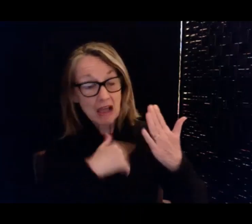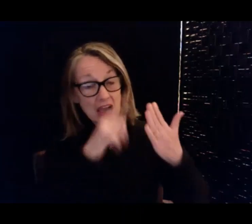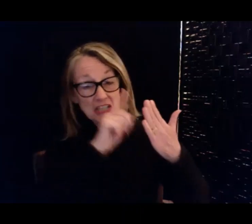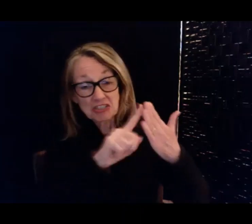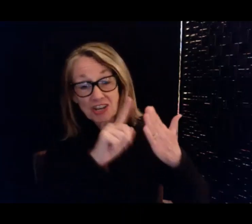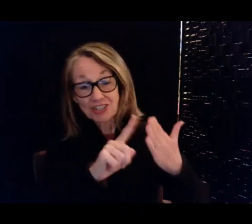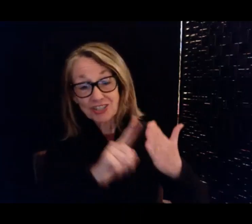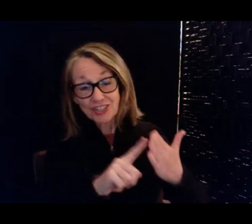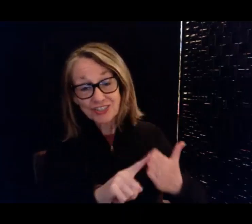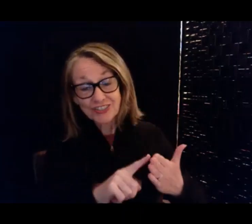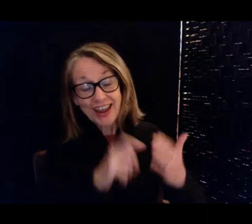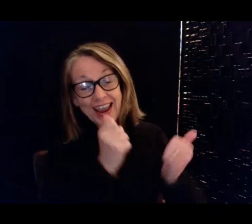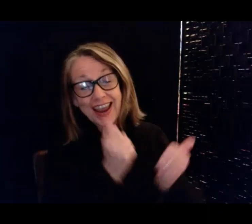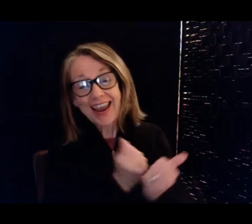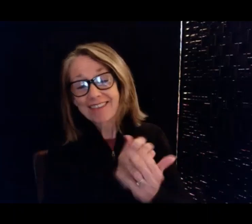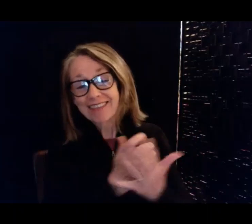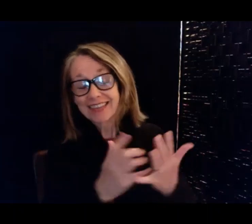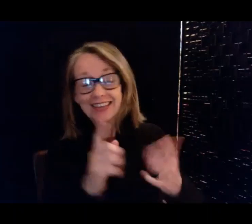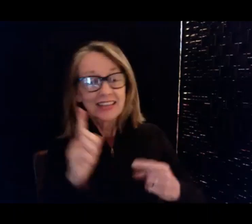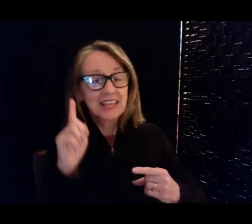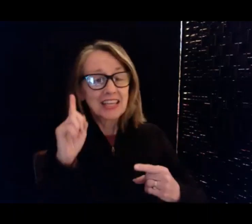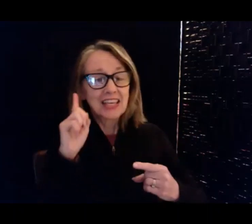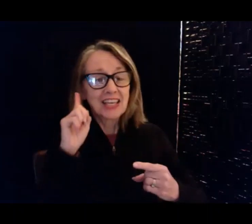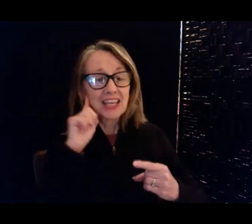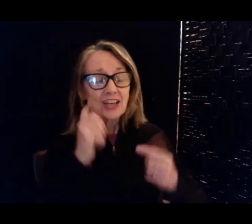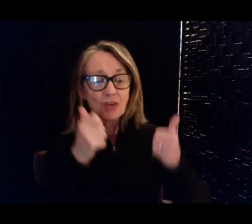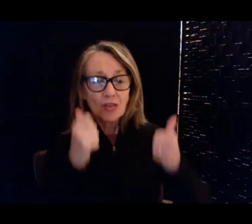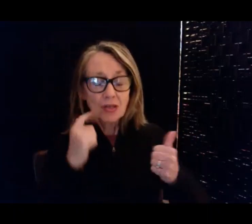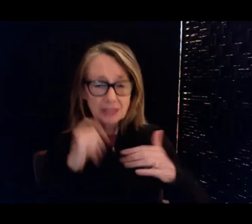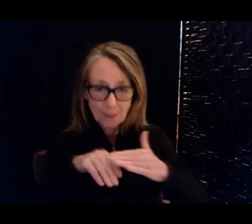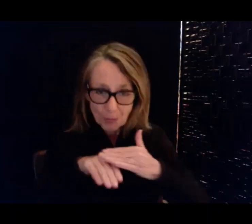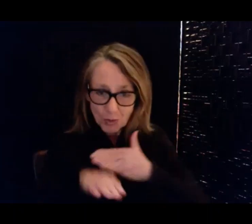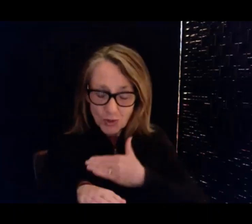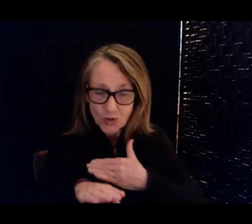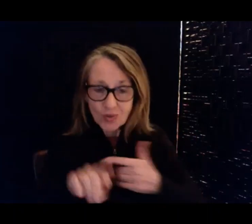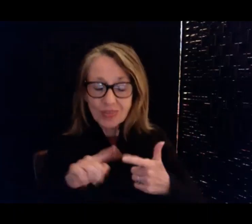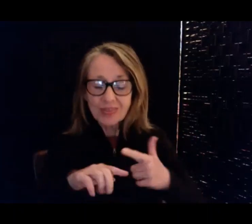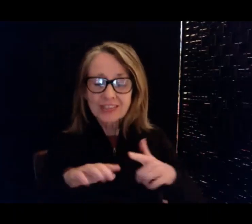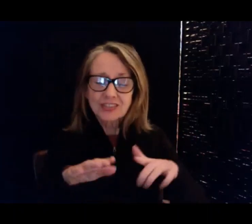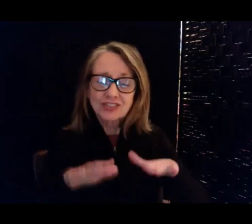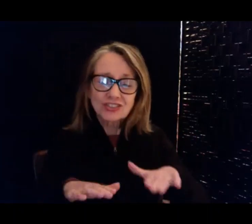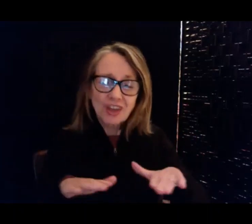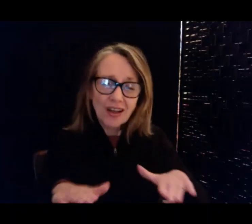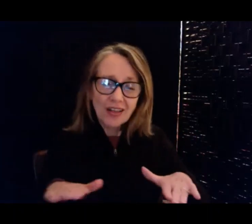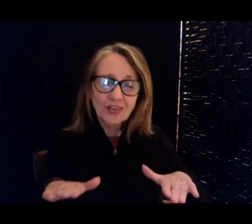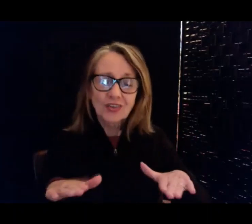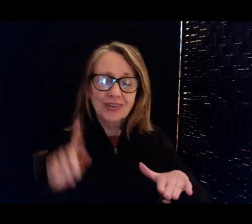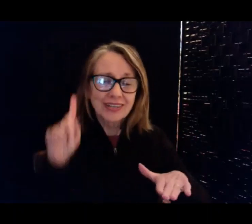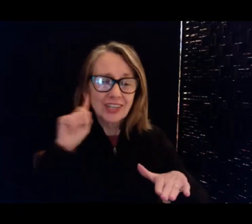so I had hearing loss at birth I had childhood ear infections I've been